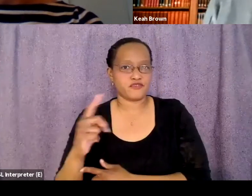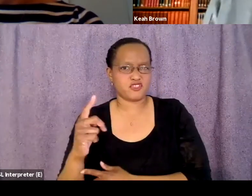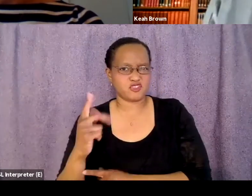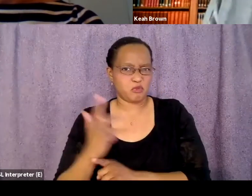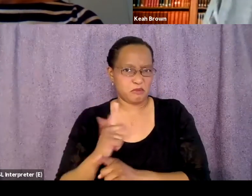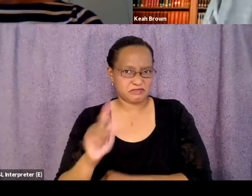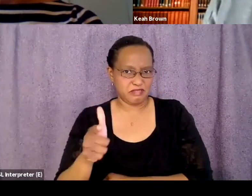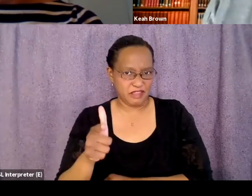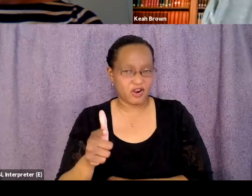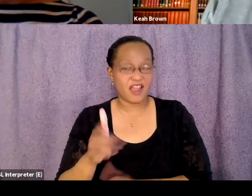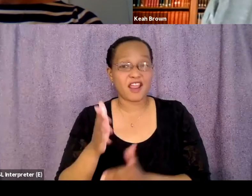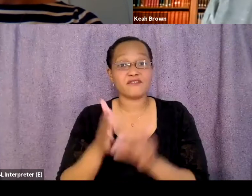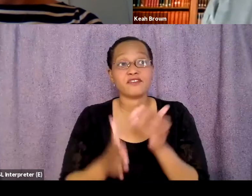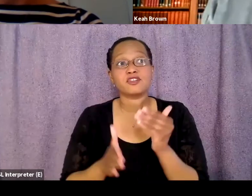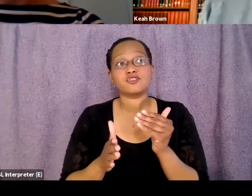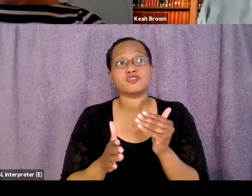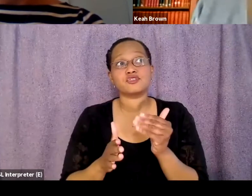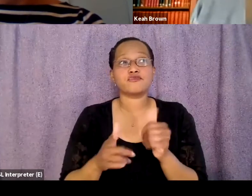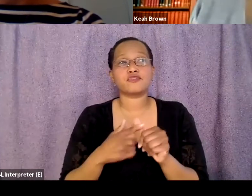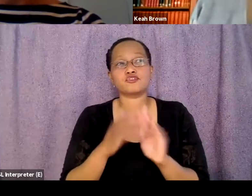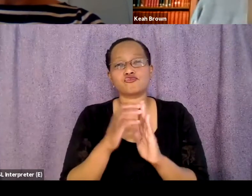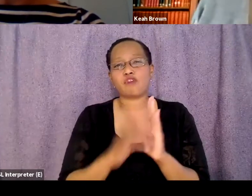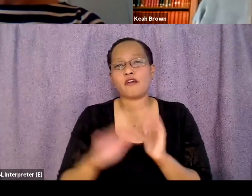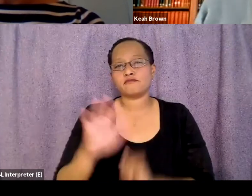was done with the first draft, in June, because I was so afraid.